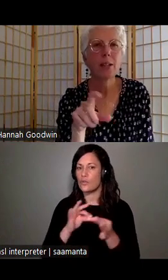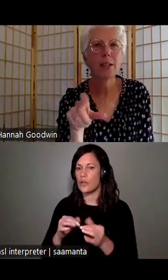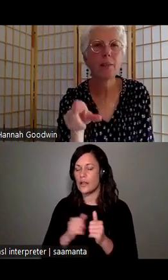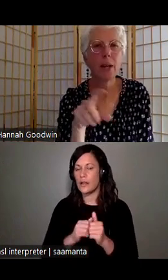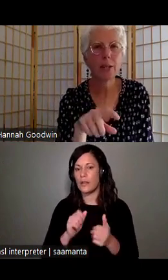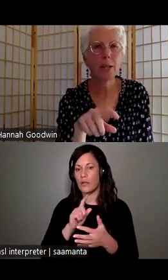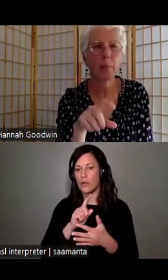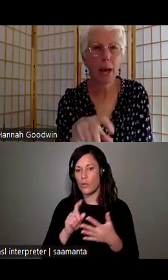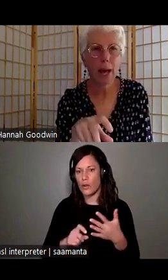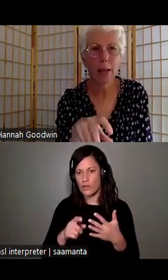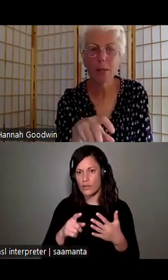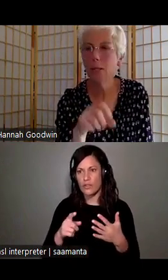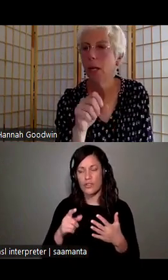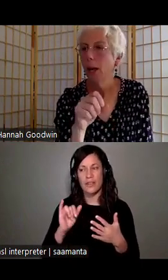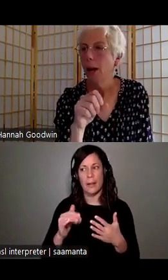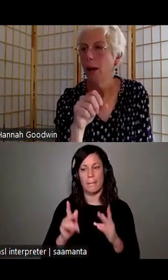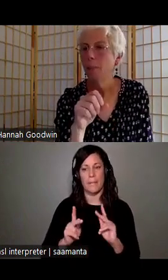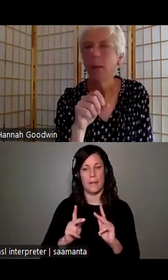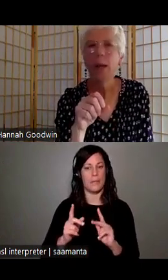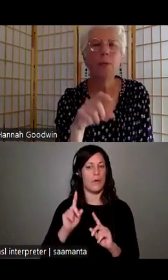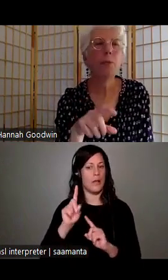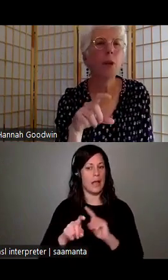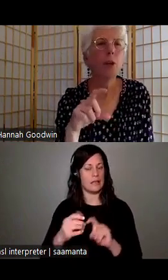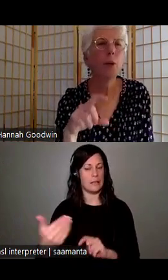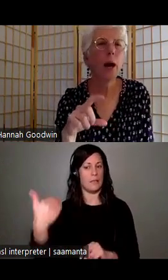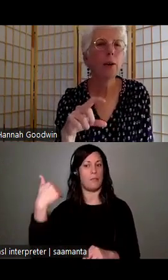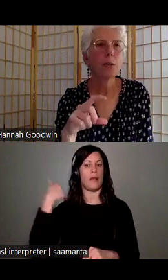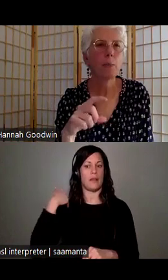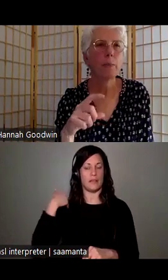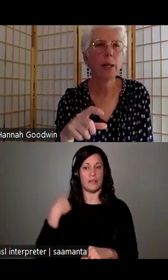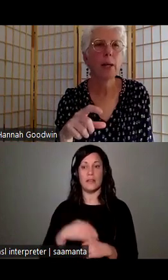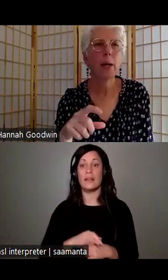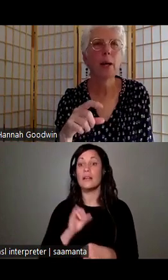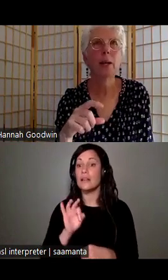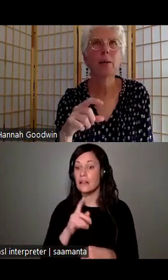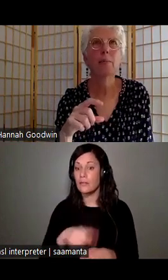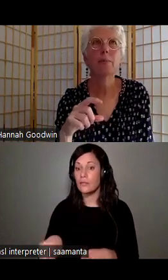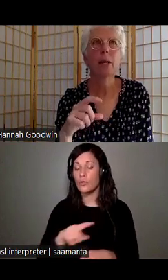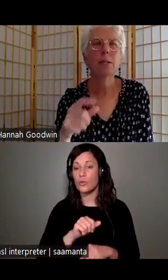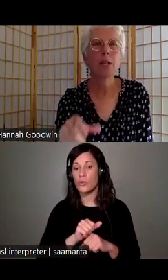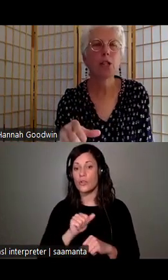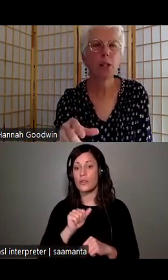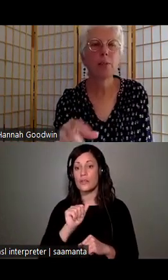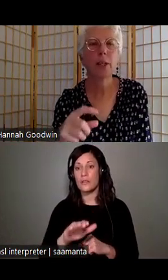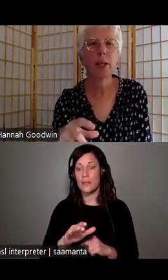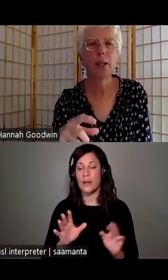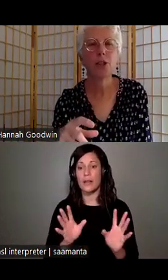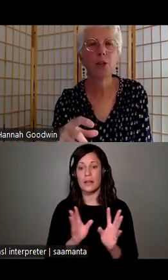that I've been asked in the past. If you are submitting a session related